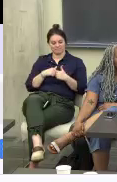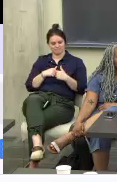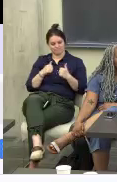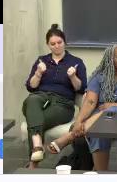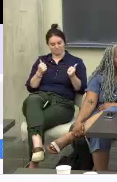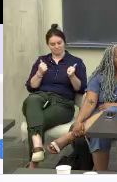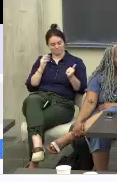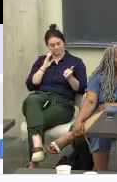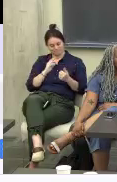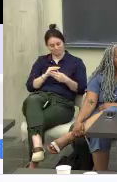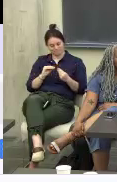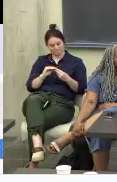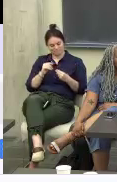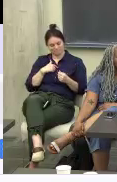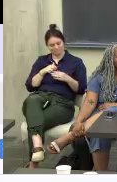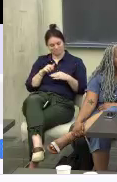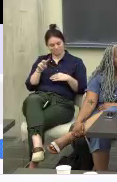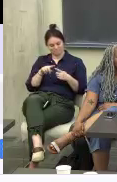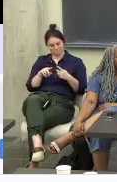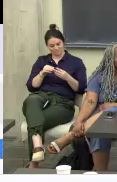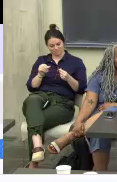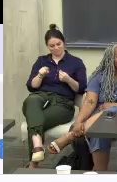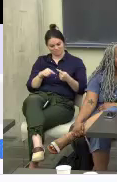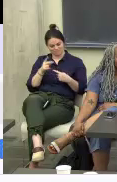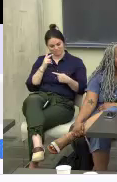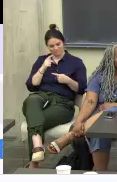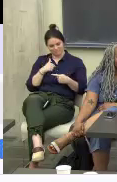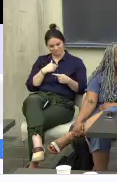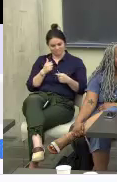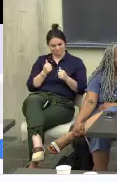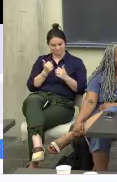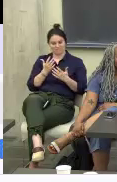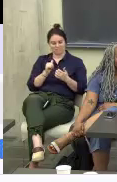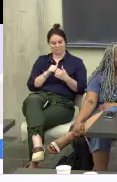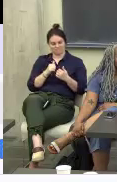I'm the person that jumps to solutions whenever you see me.